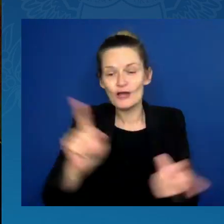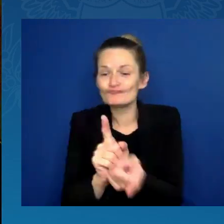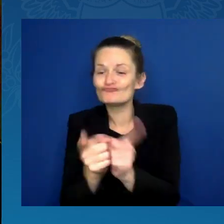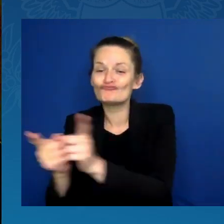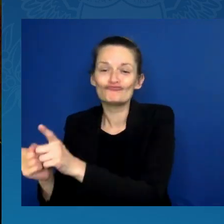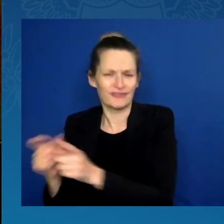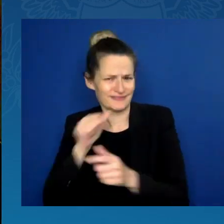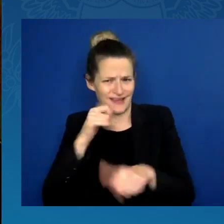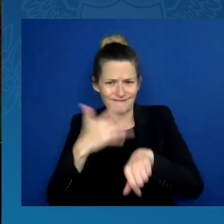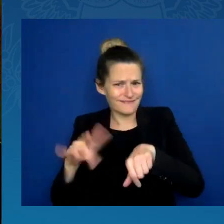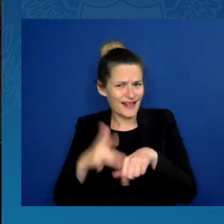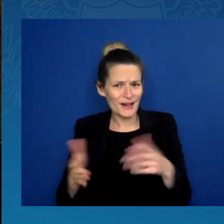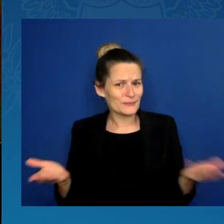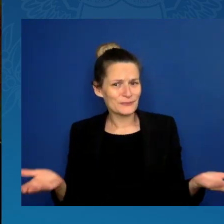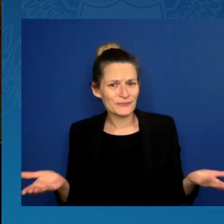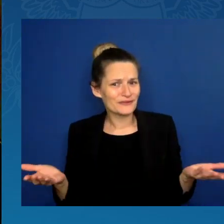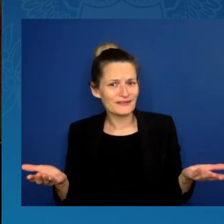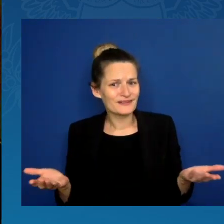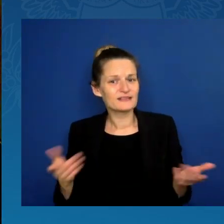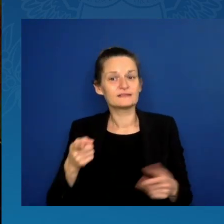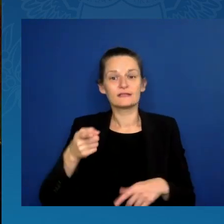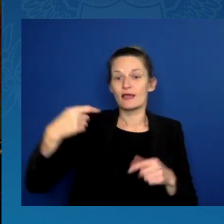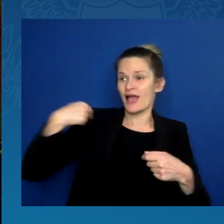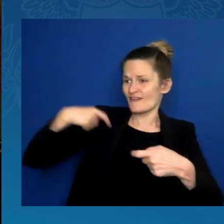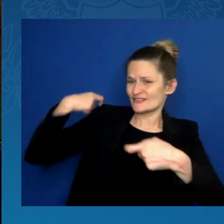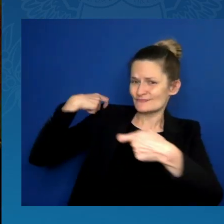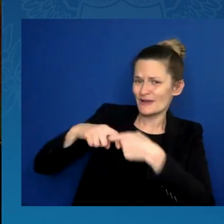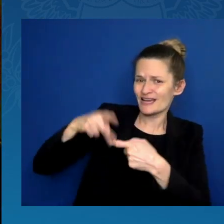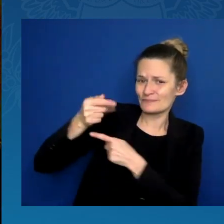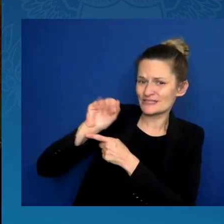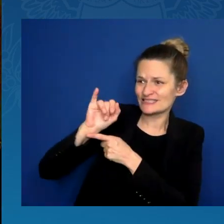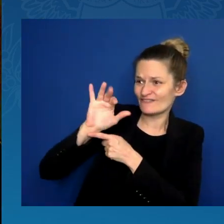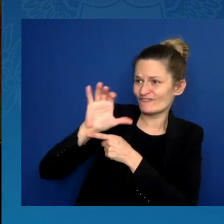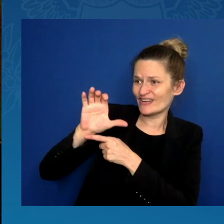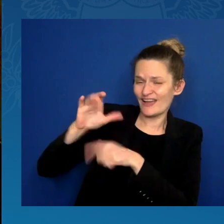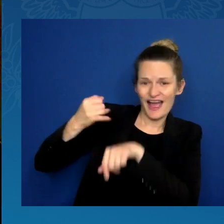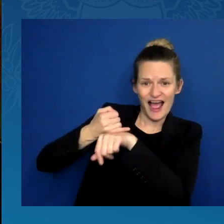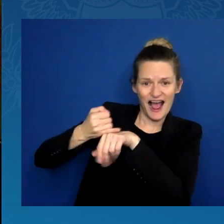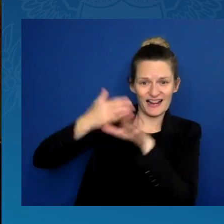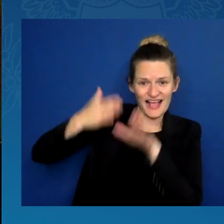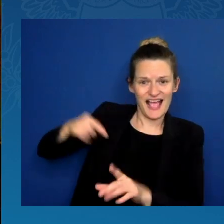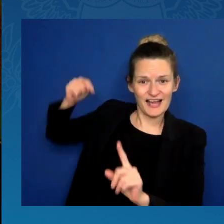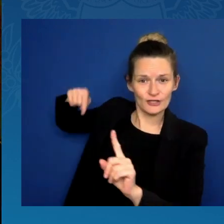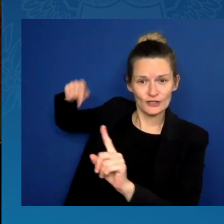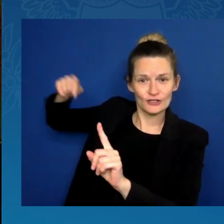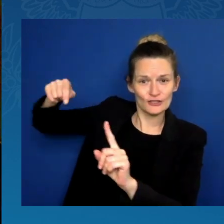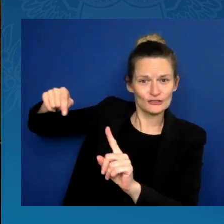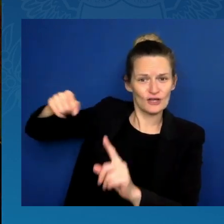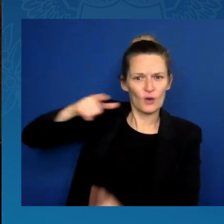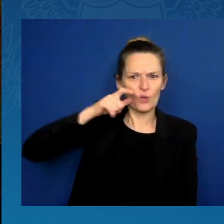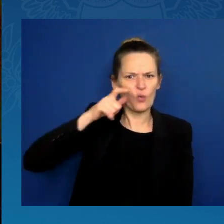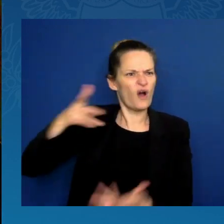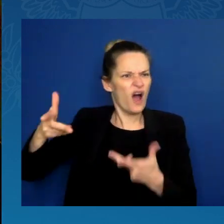I've been the victim of medical bias. I've been in the emergency room when doctors didn't take my treatment seriously, as they should have.